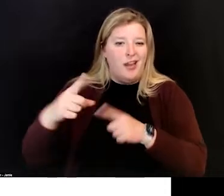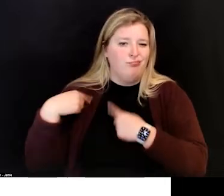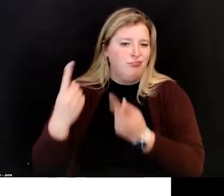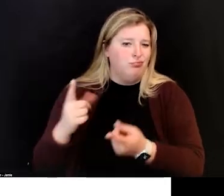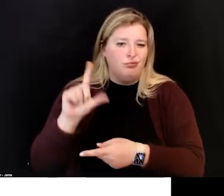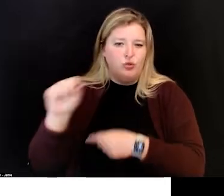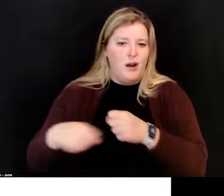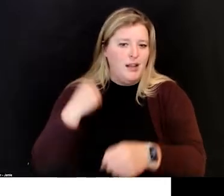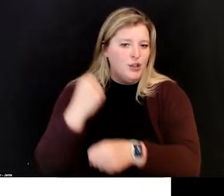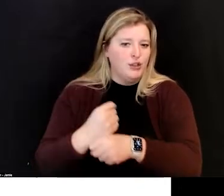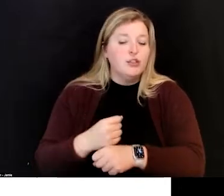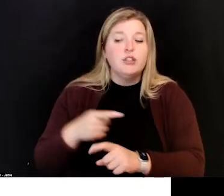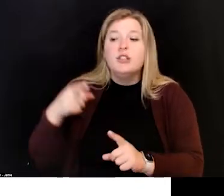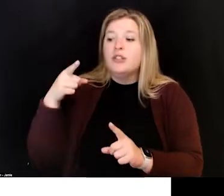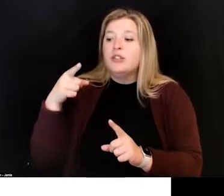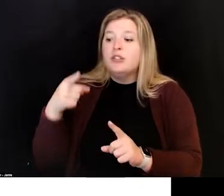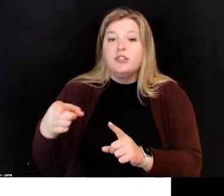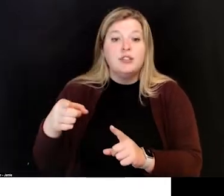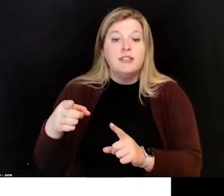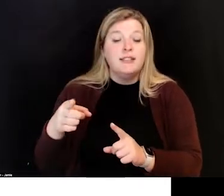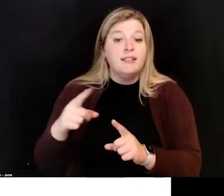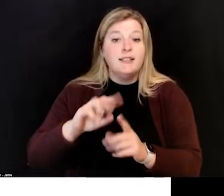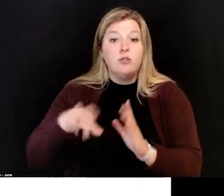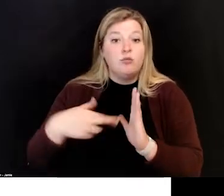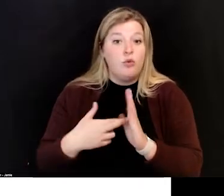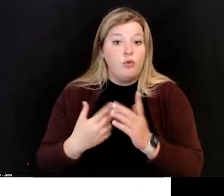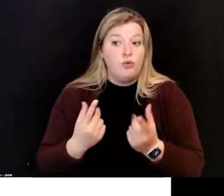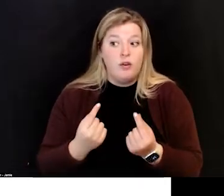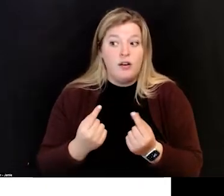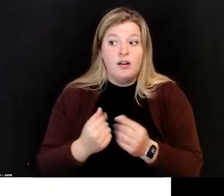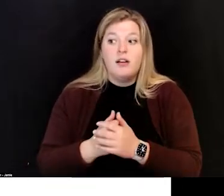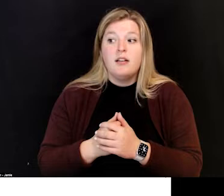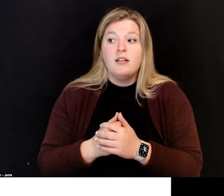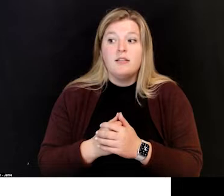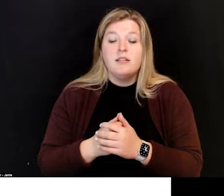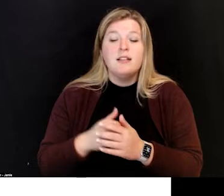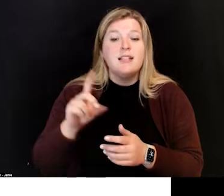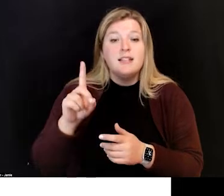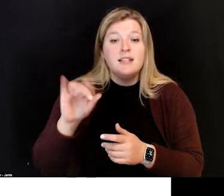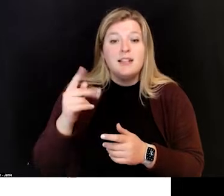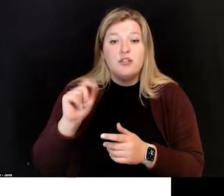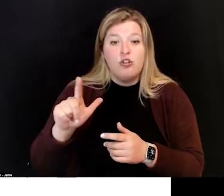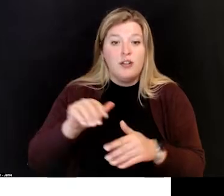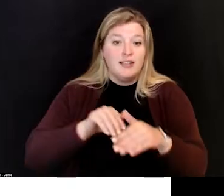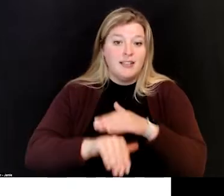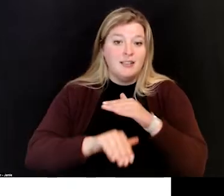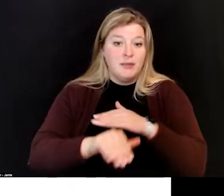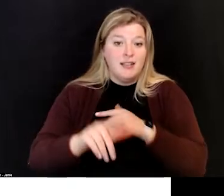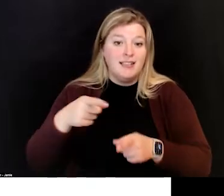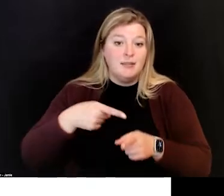She currently serves in the following roles: digital accessibility specialist at the Library of Congress,